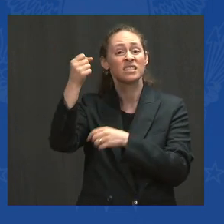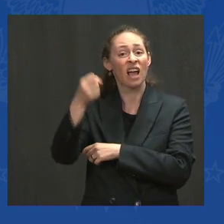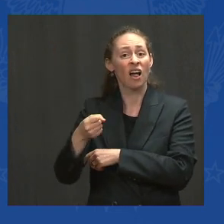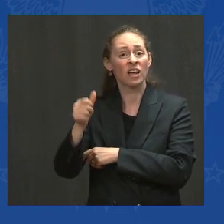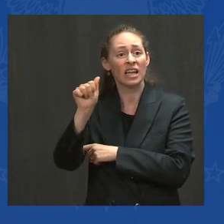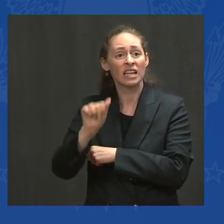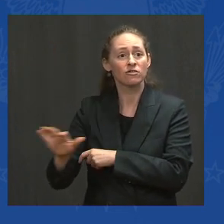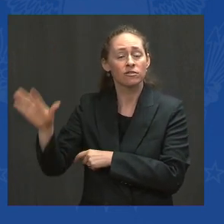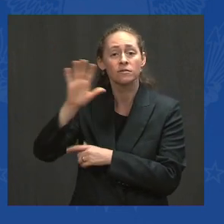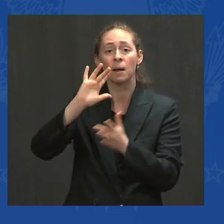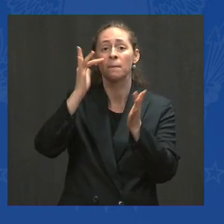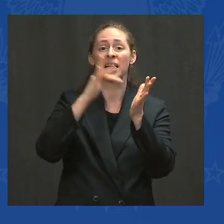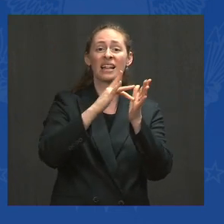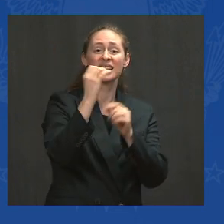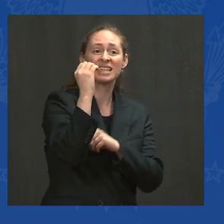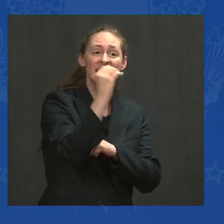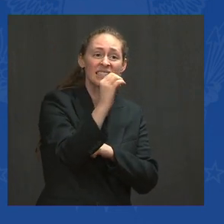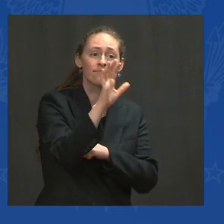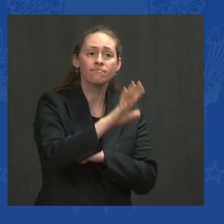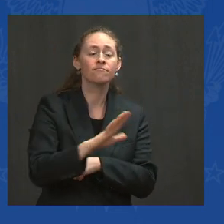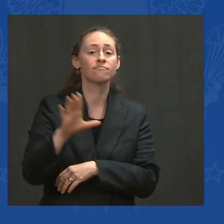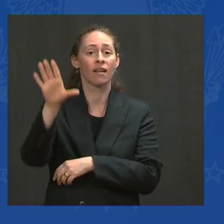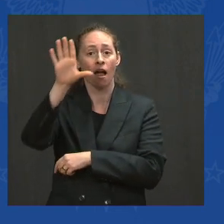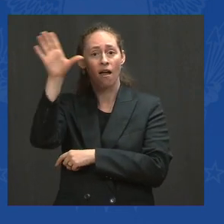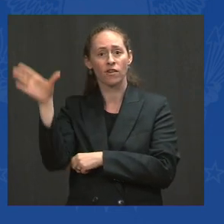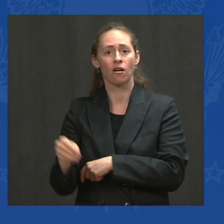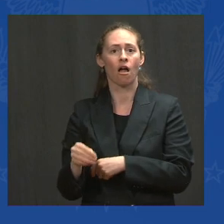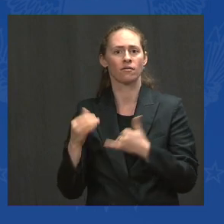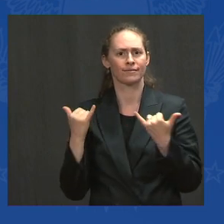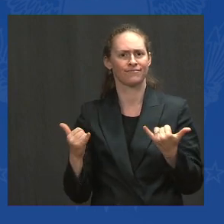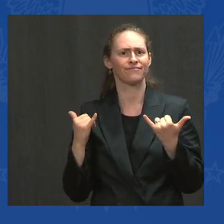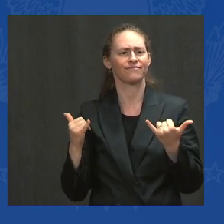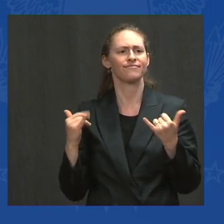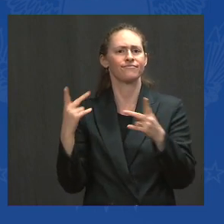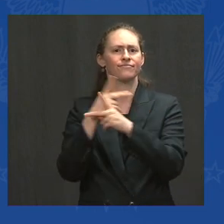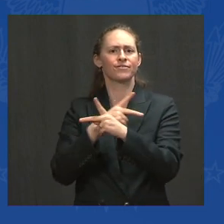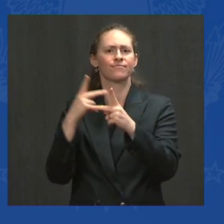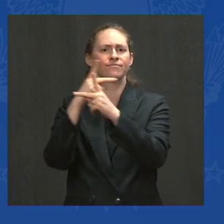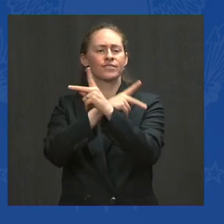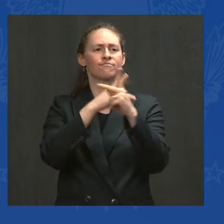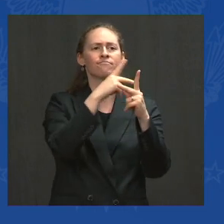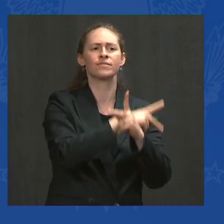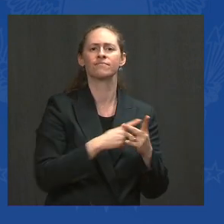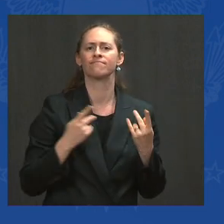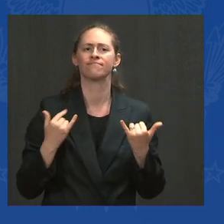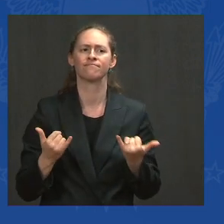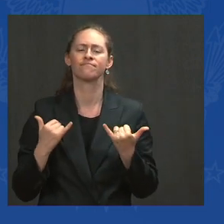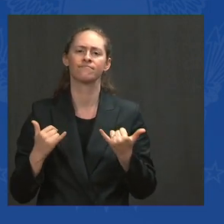But make no mistake: Our military and intelligence leaders are confident they have the capabilities to